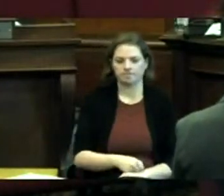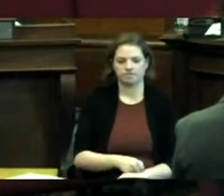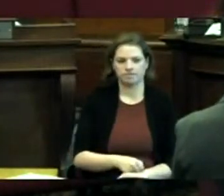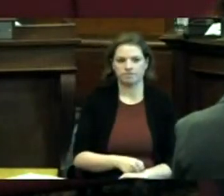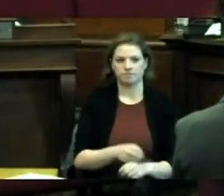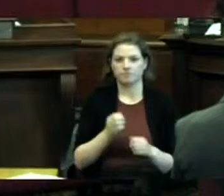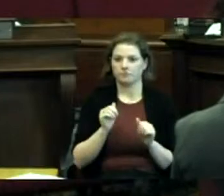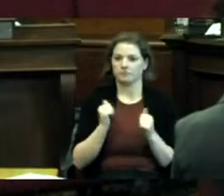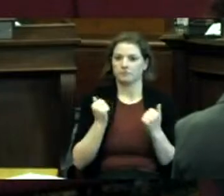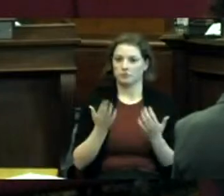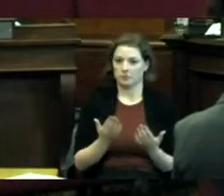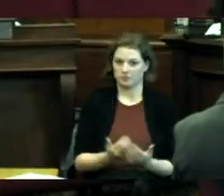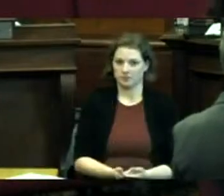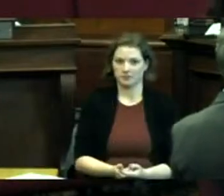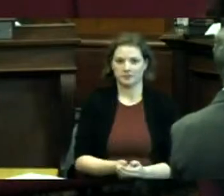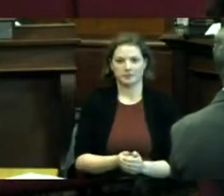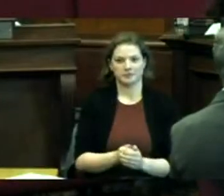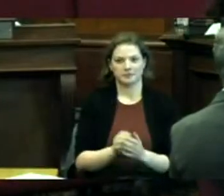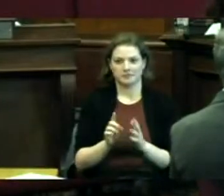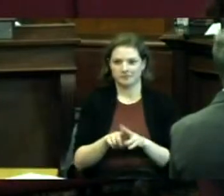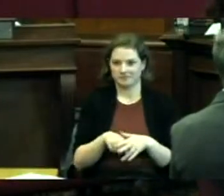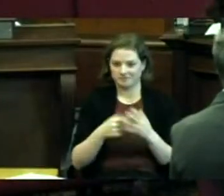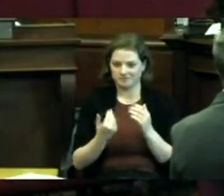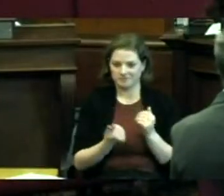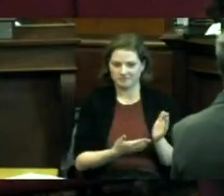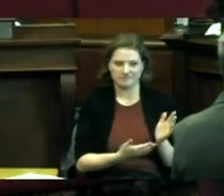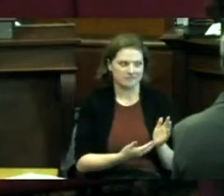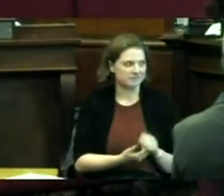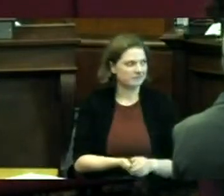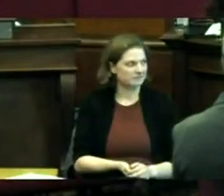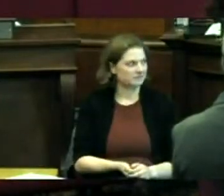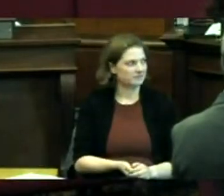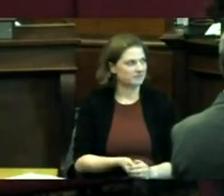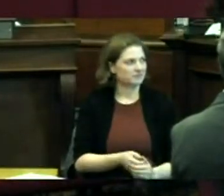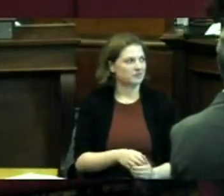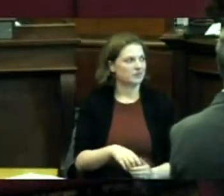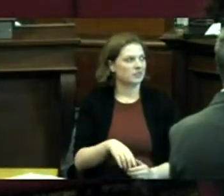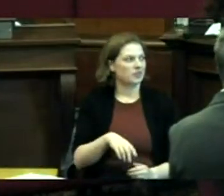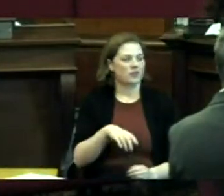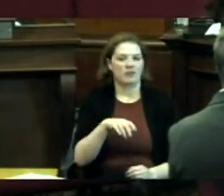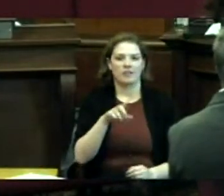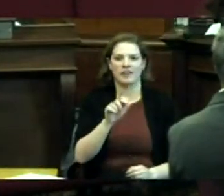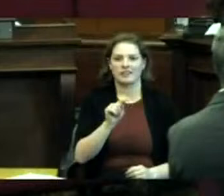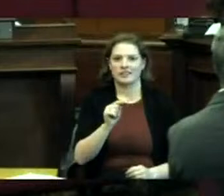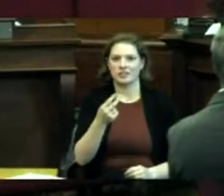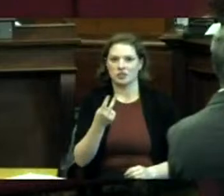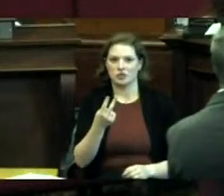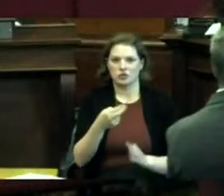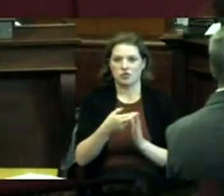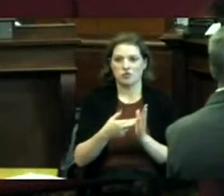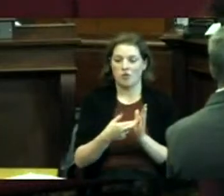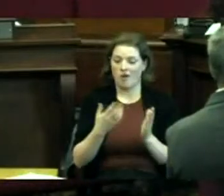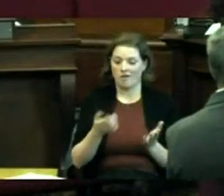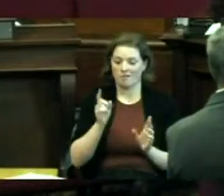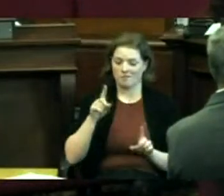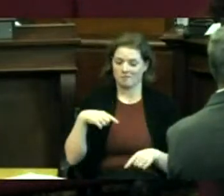we are moving towards over the